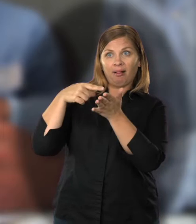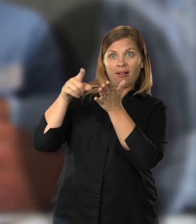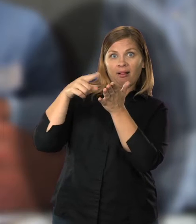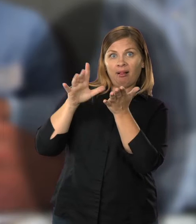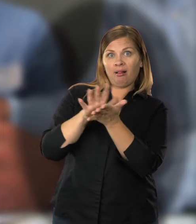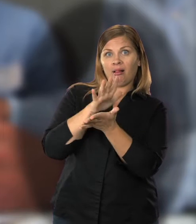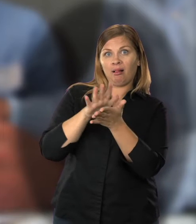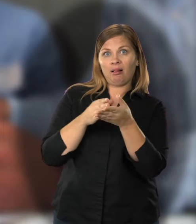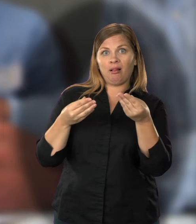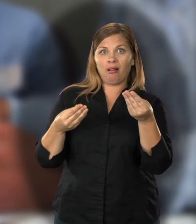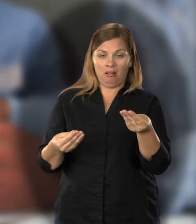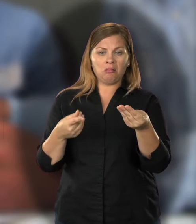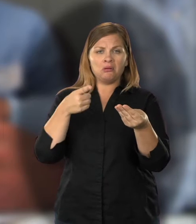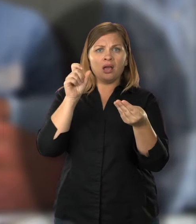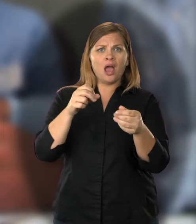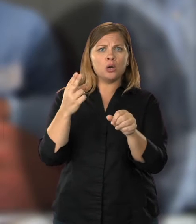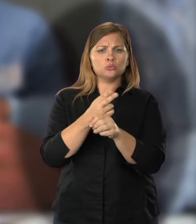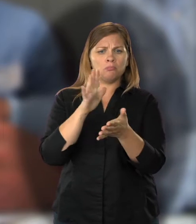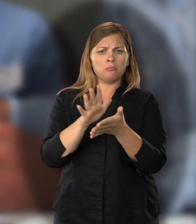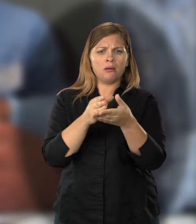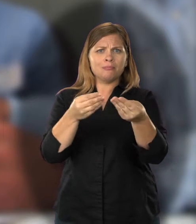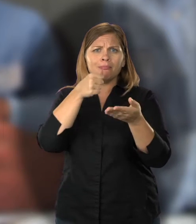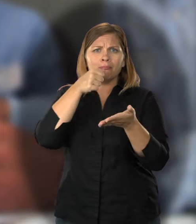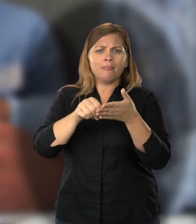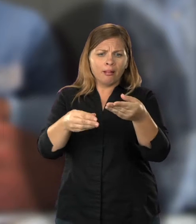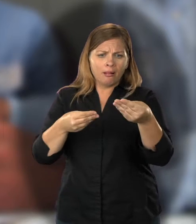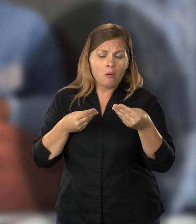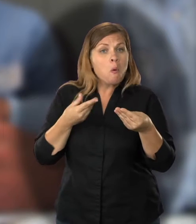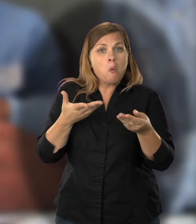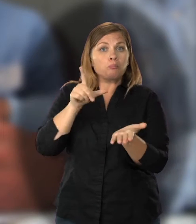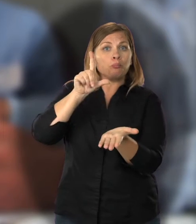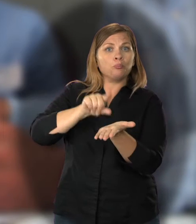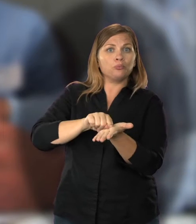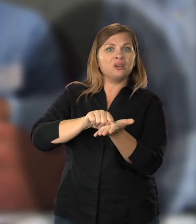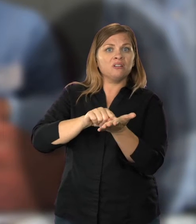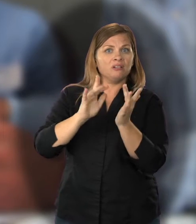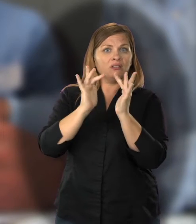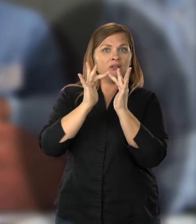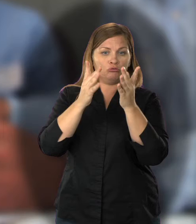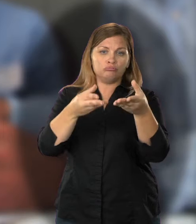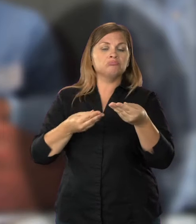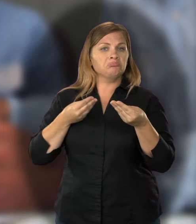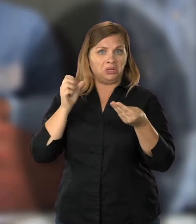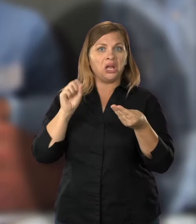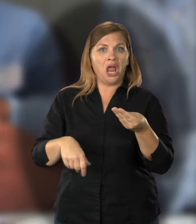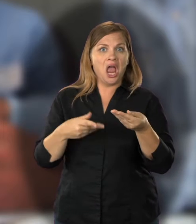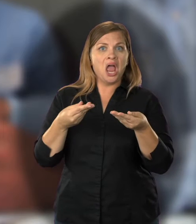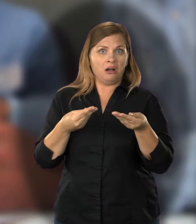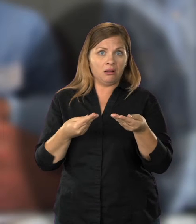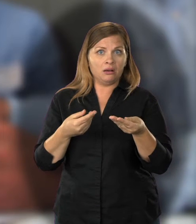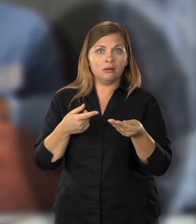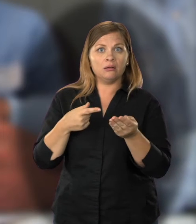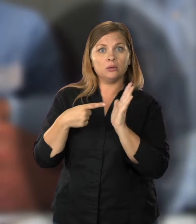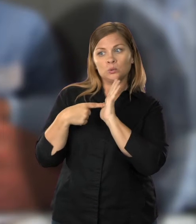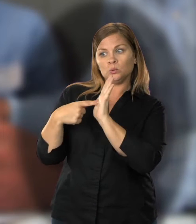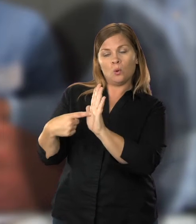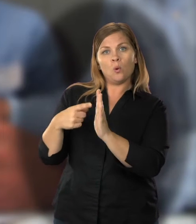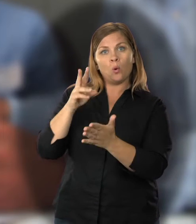you can print it out or show it to the election judge on your phone. It has to show your name and address and be due or dated